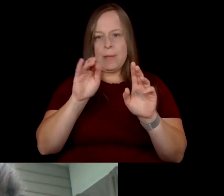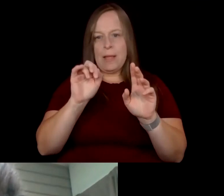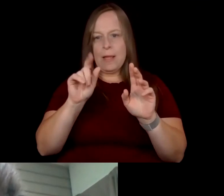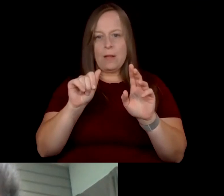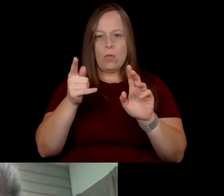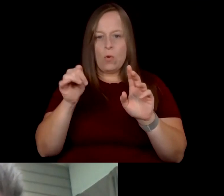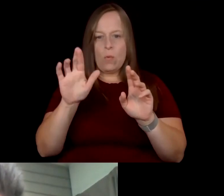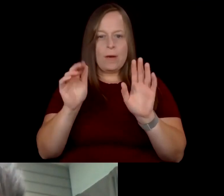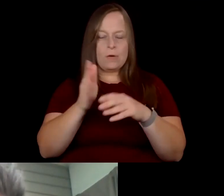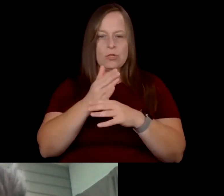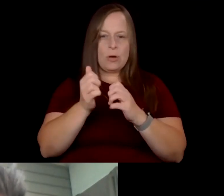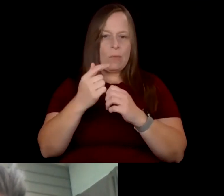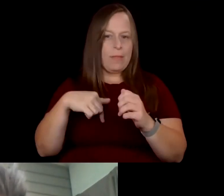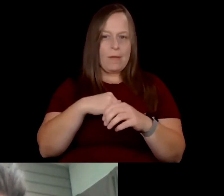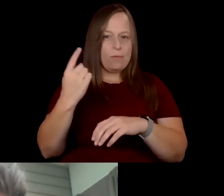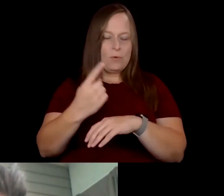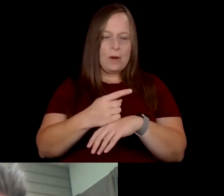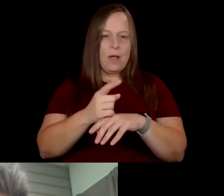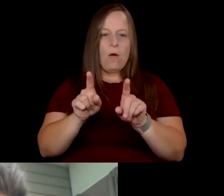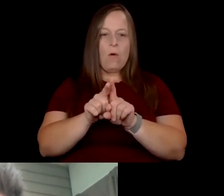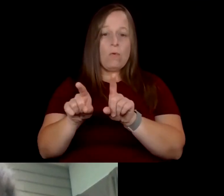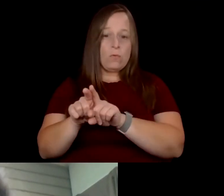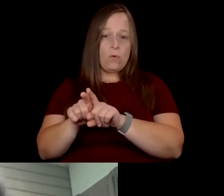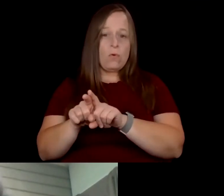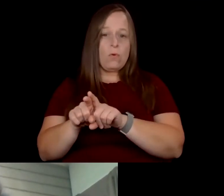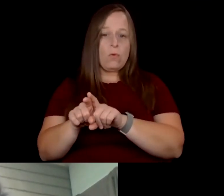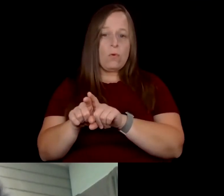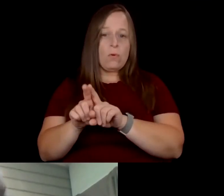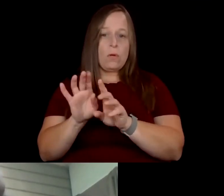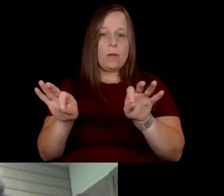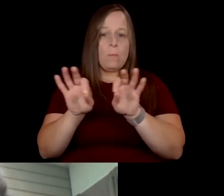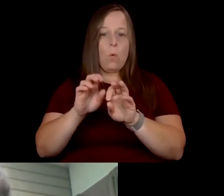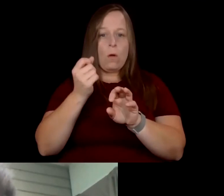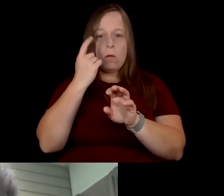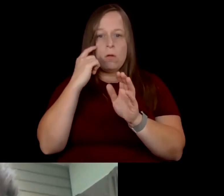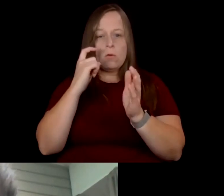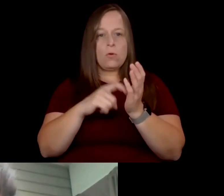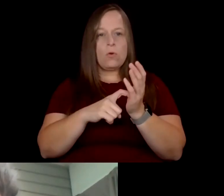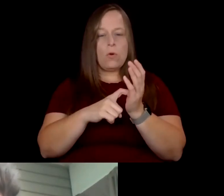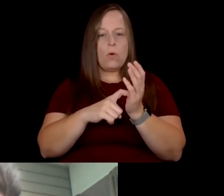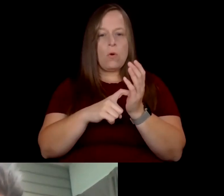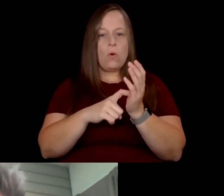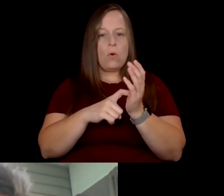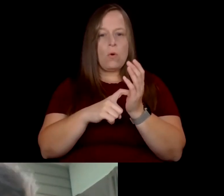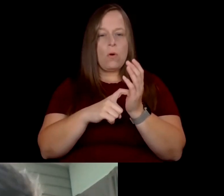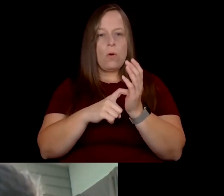are sharing with us today. Also important to note, just to piggyback on,